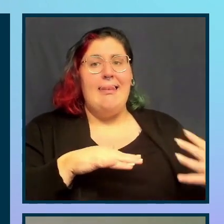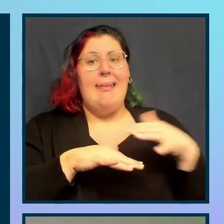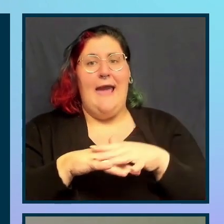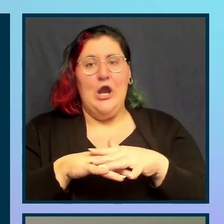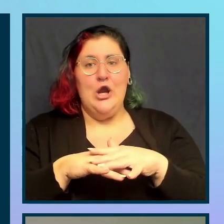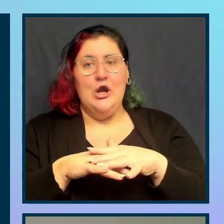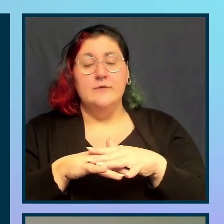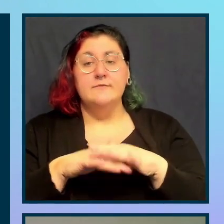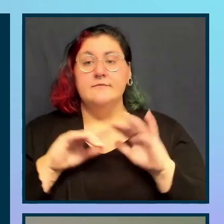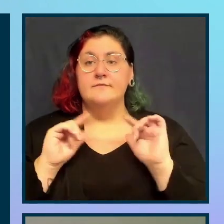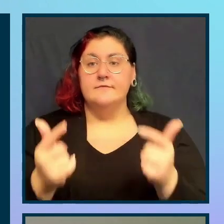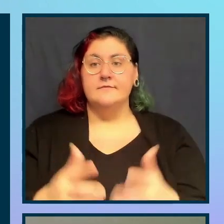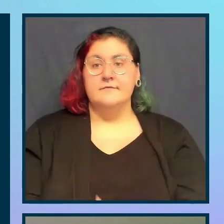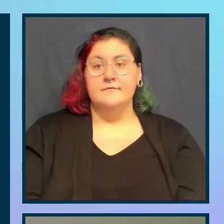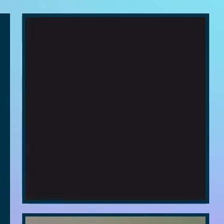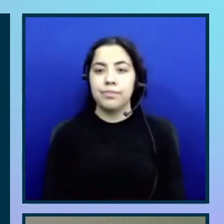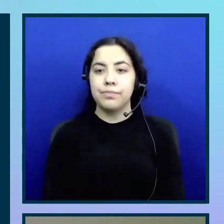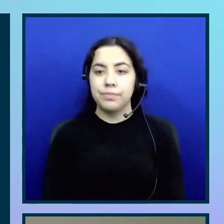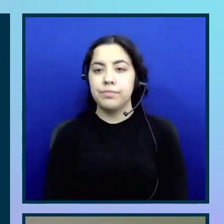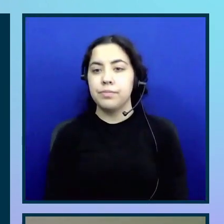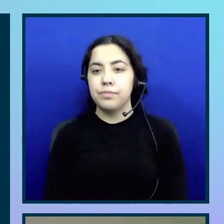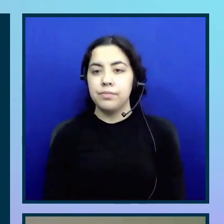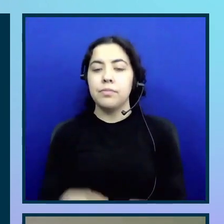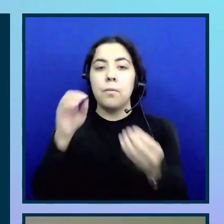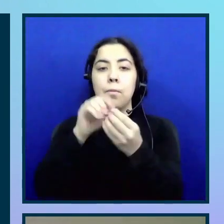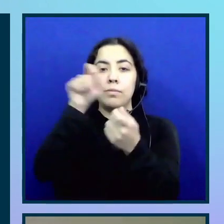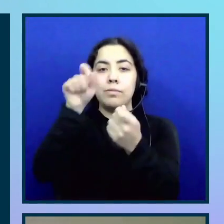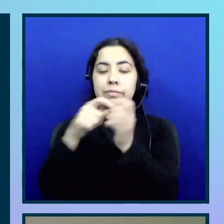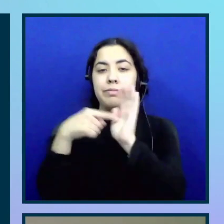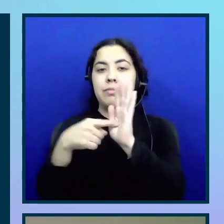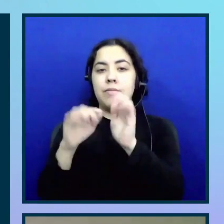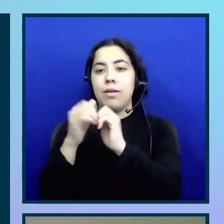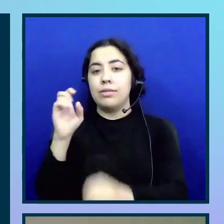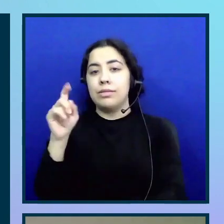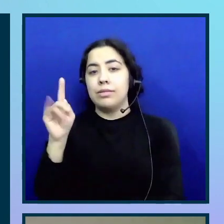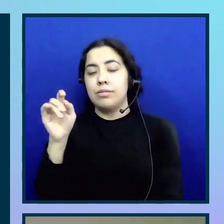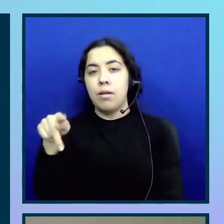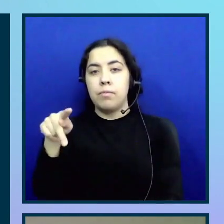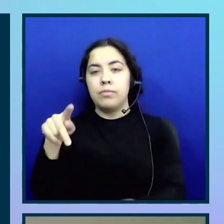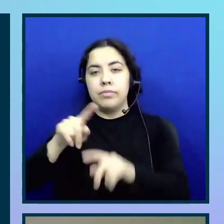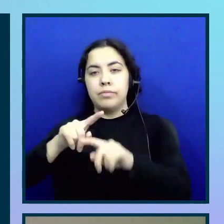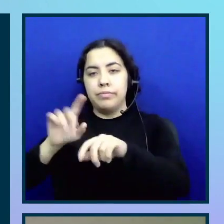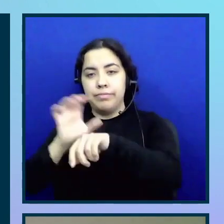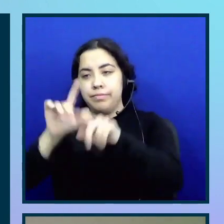As a kind of more specific example of how desktop is not the web, if you dive into file explorer